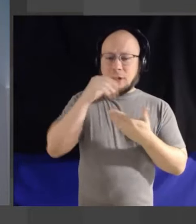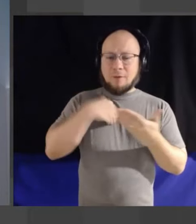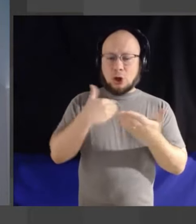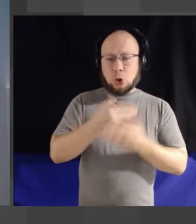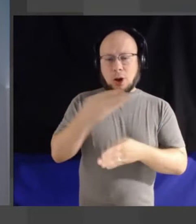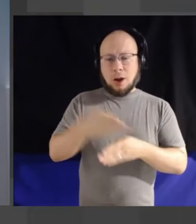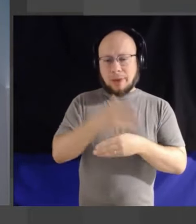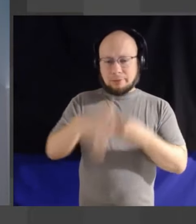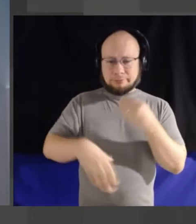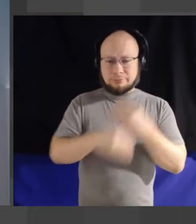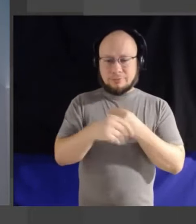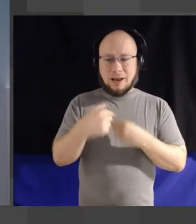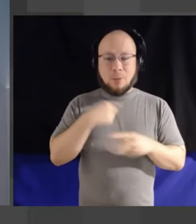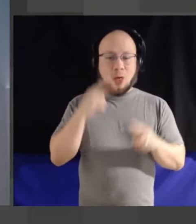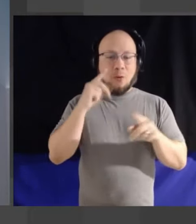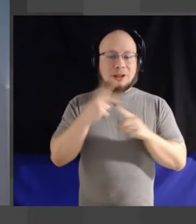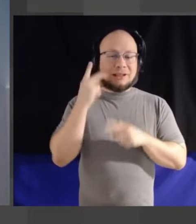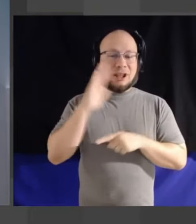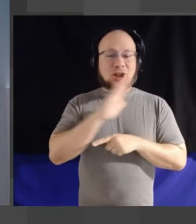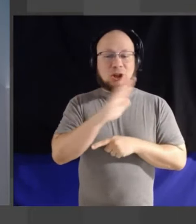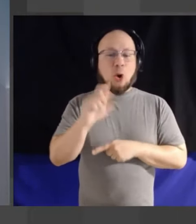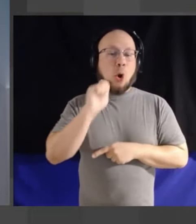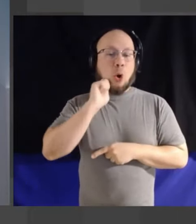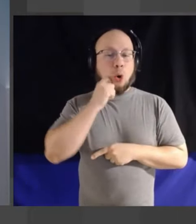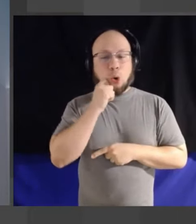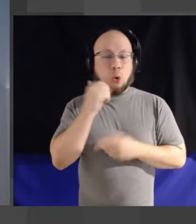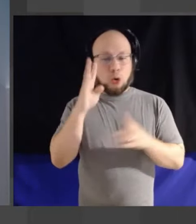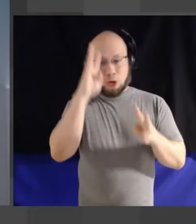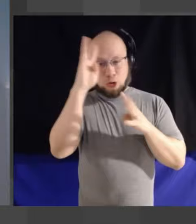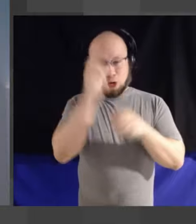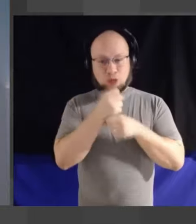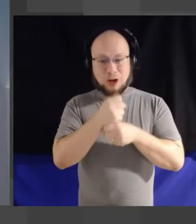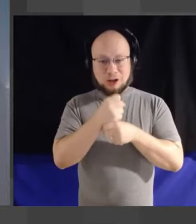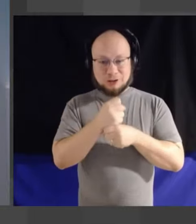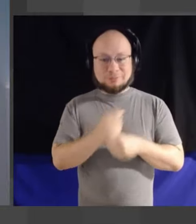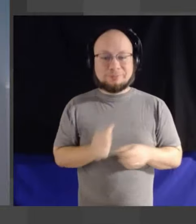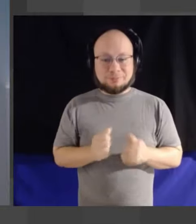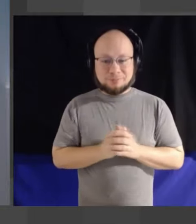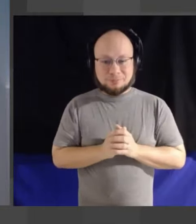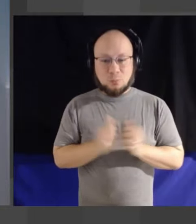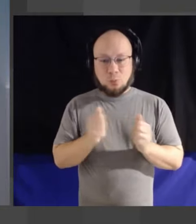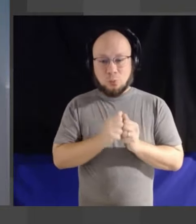A CONTENT UPDATE, AND I CAN'T WAIT TO SEE THE AWESOME CREATIONS YOU MAKE WITH BLOCKS,